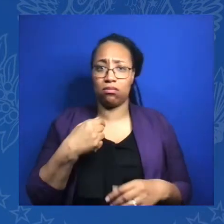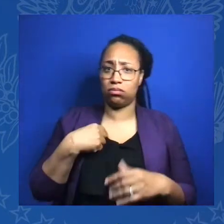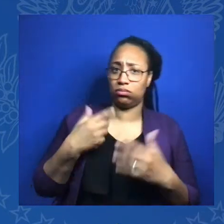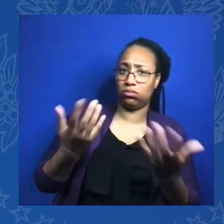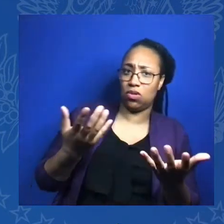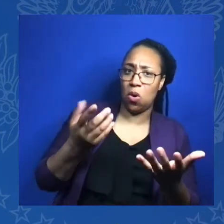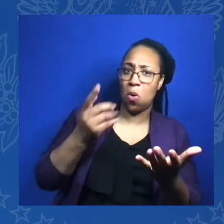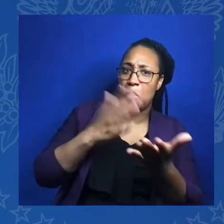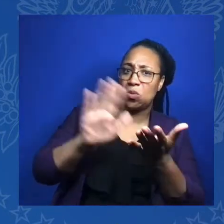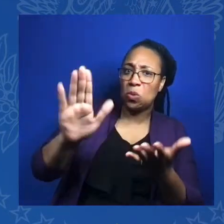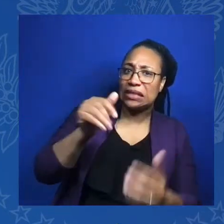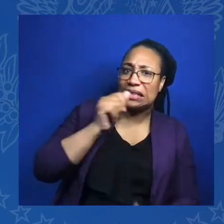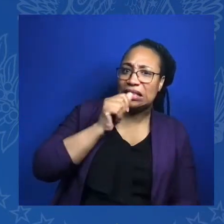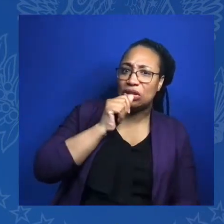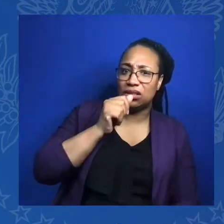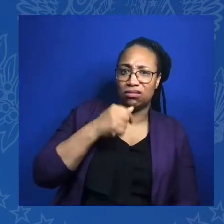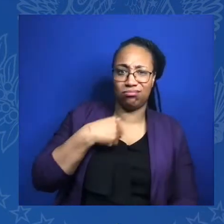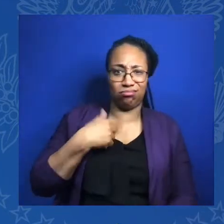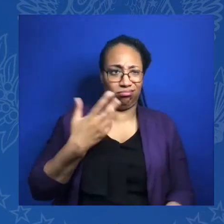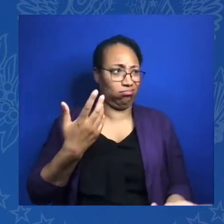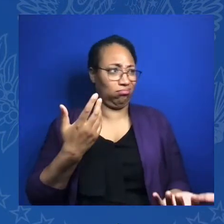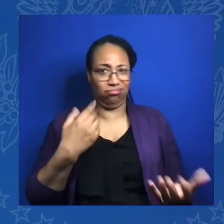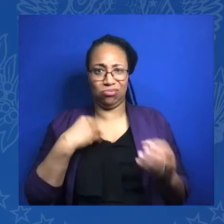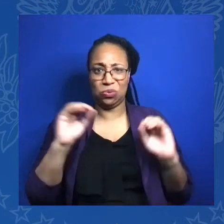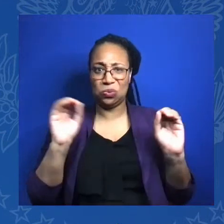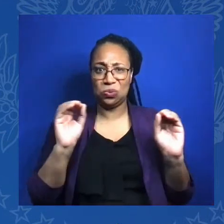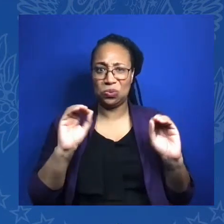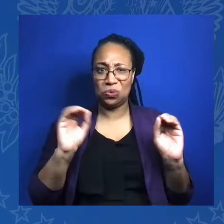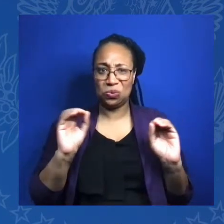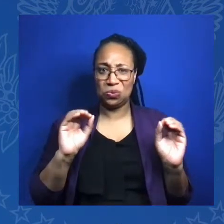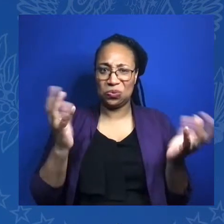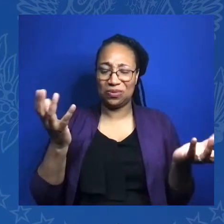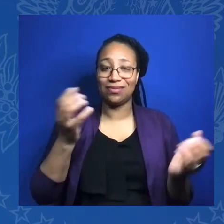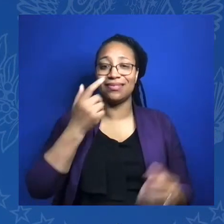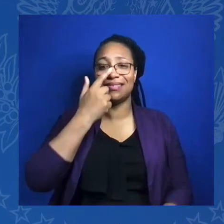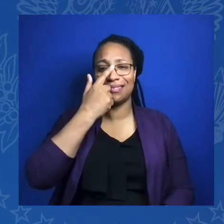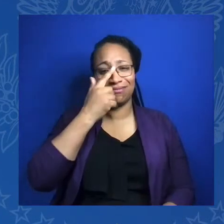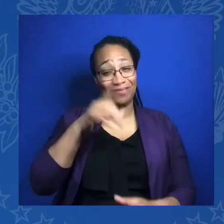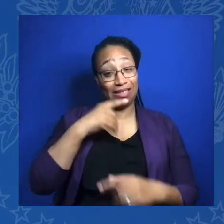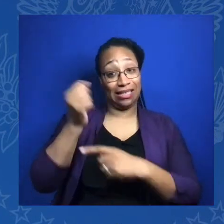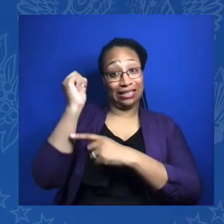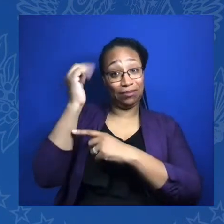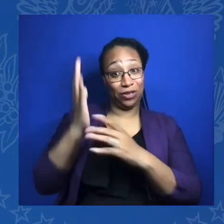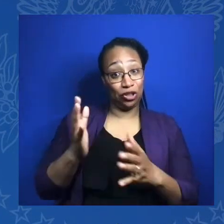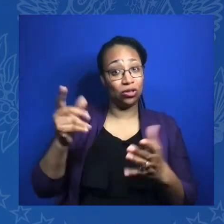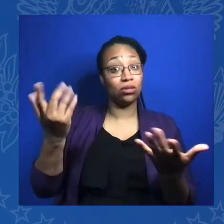The Speaker is trying to claim a big win this week, but the last time Republicans voted on something this --